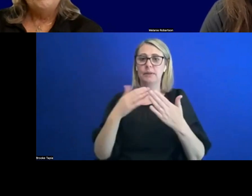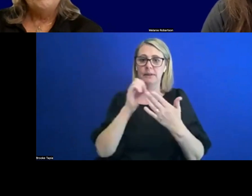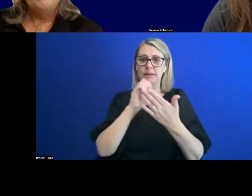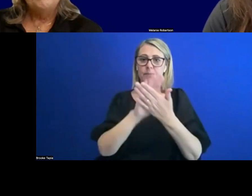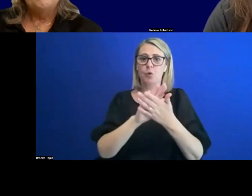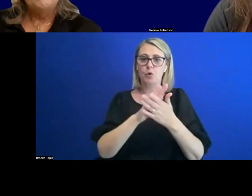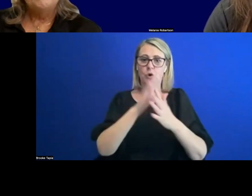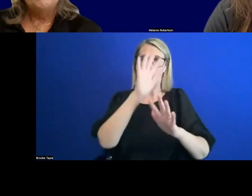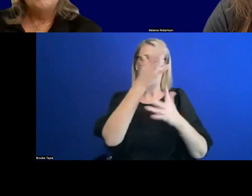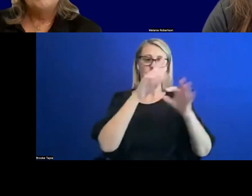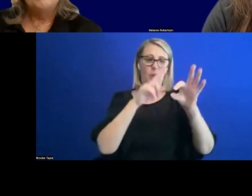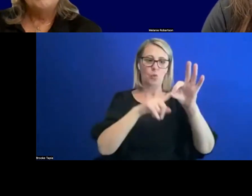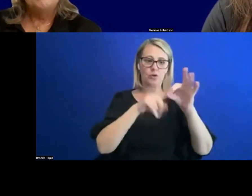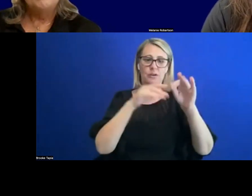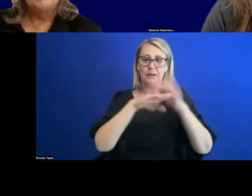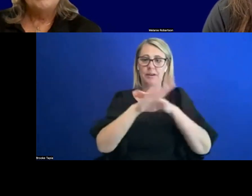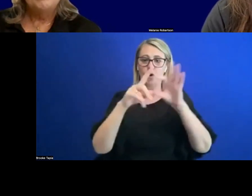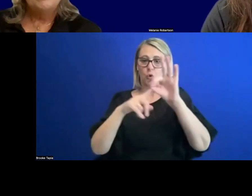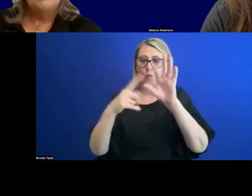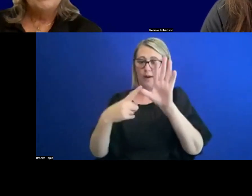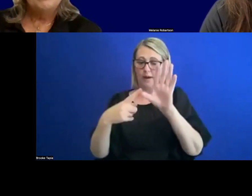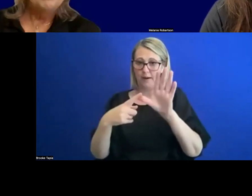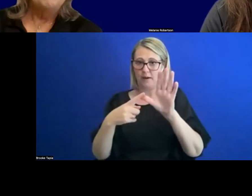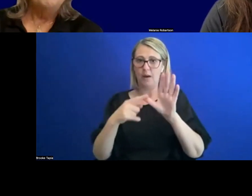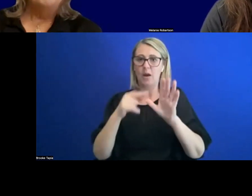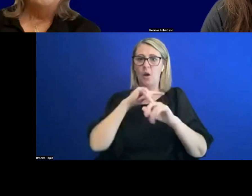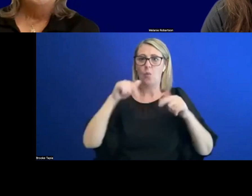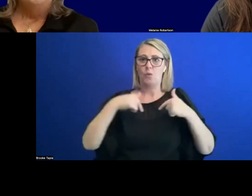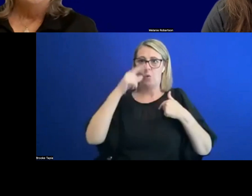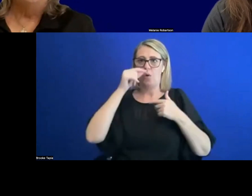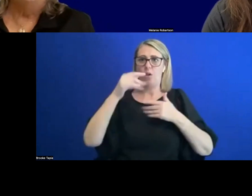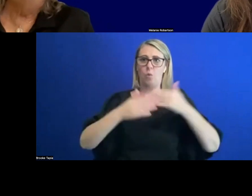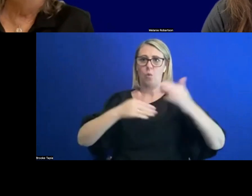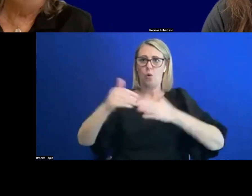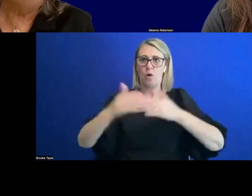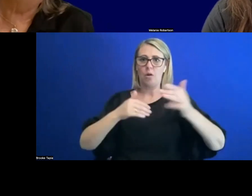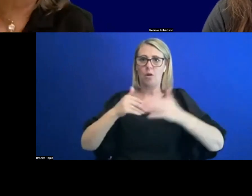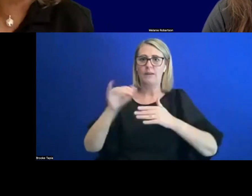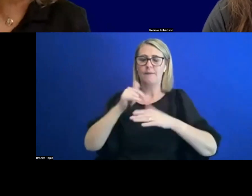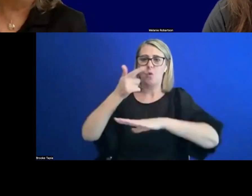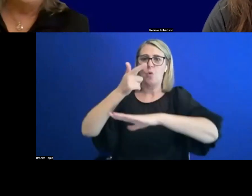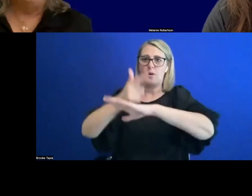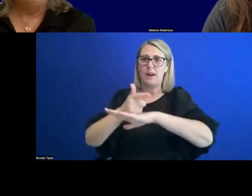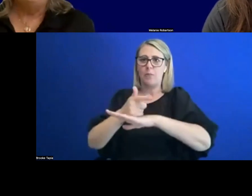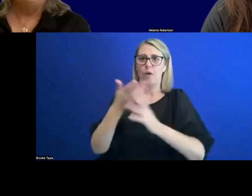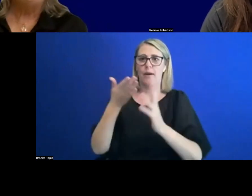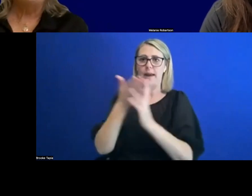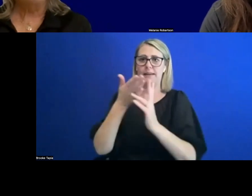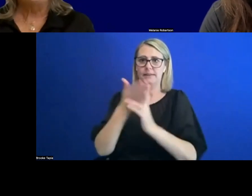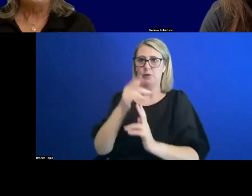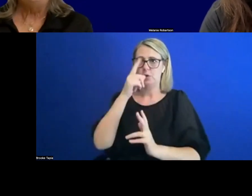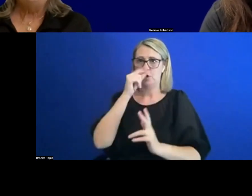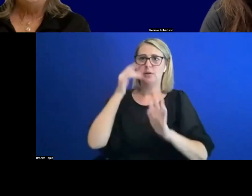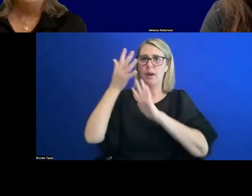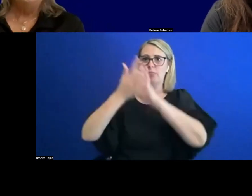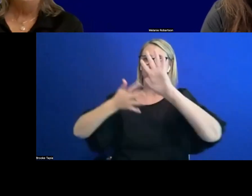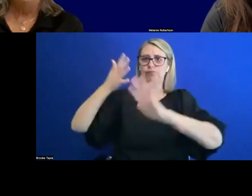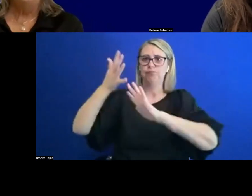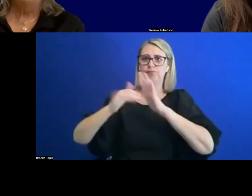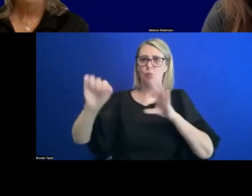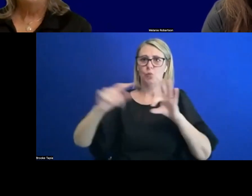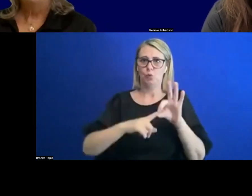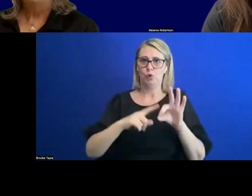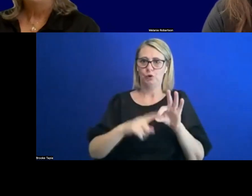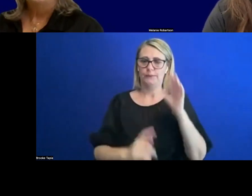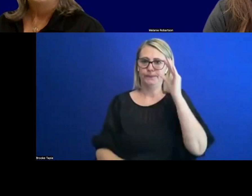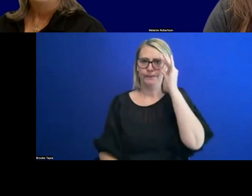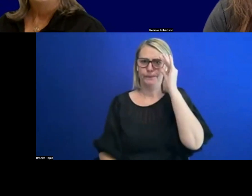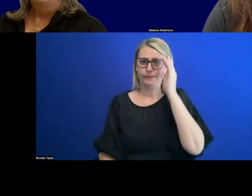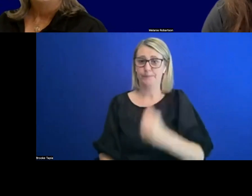in the Q and A and we will arrange for camera access for you so you can sign your question.